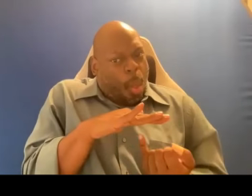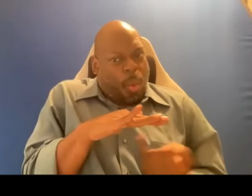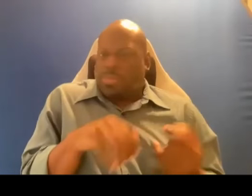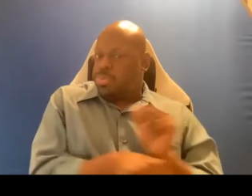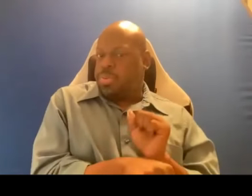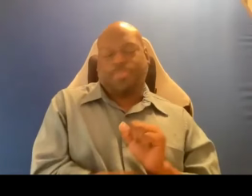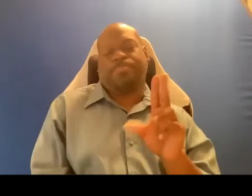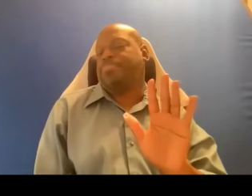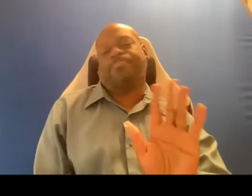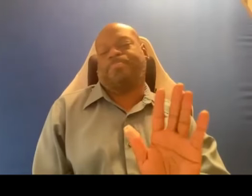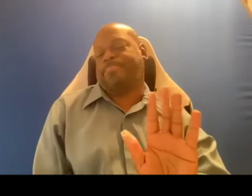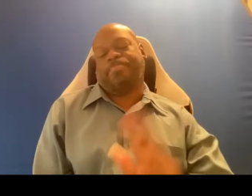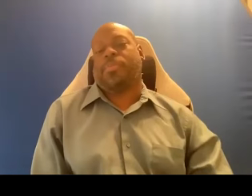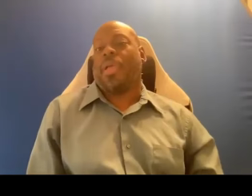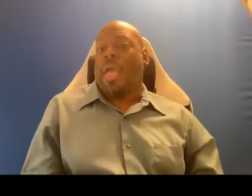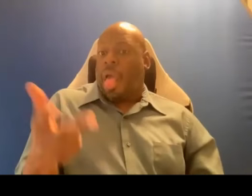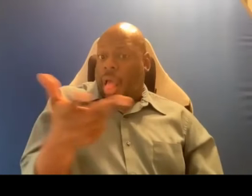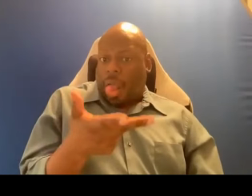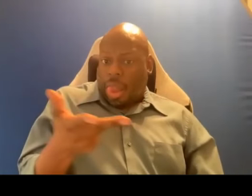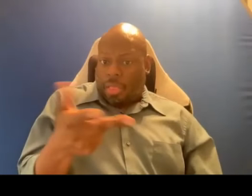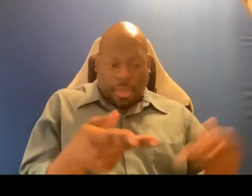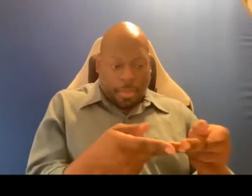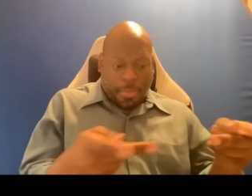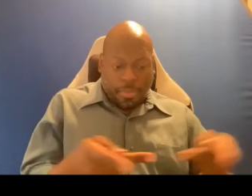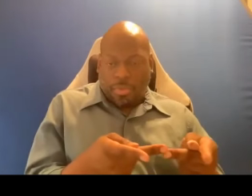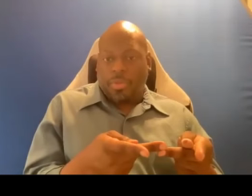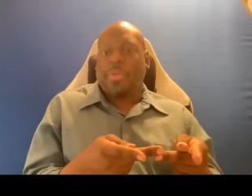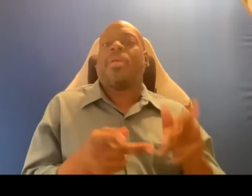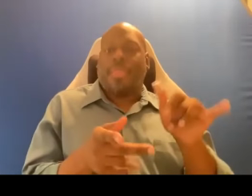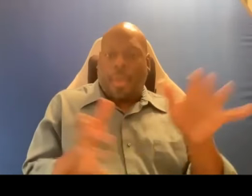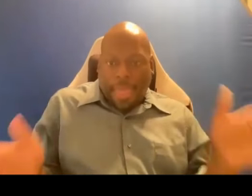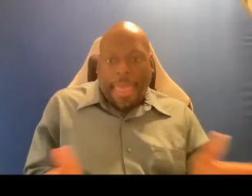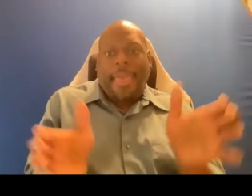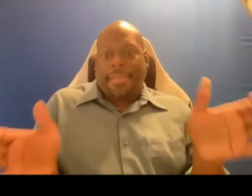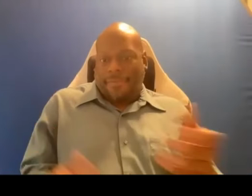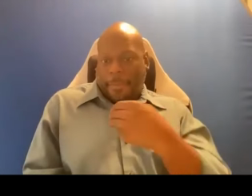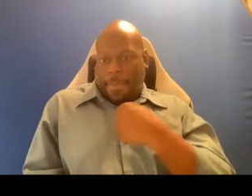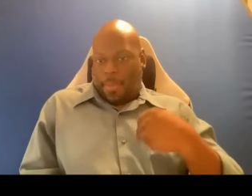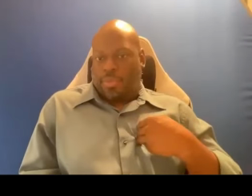All three positions should act as active members of the child's educational team, attend and